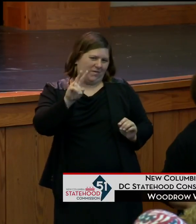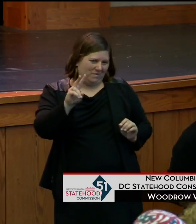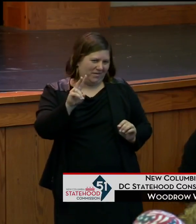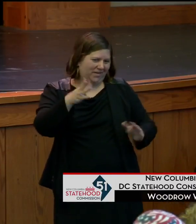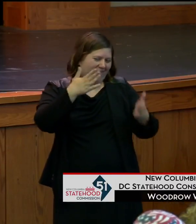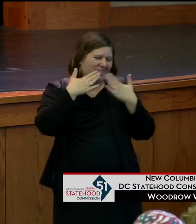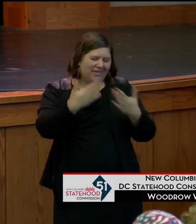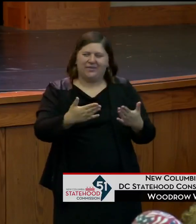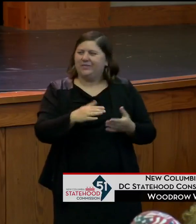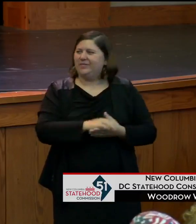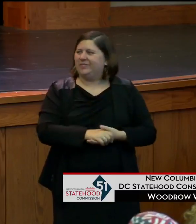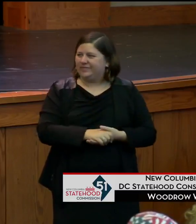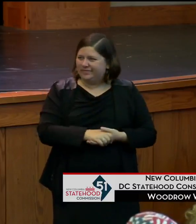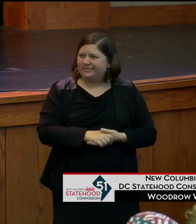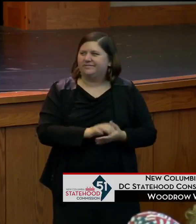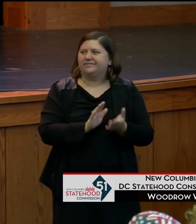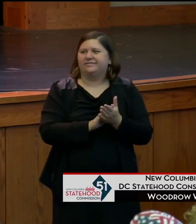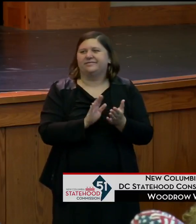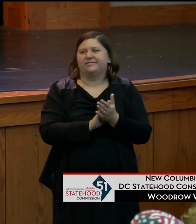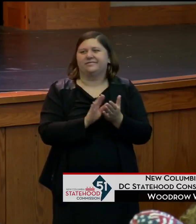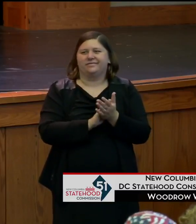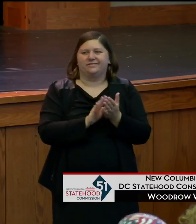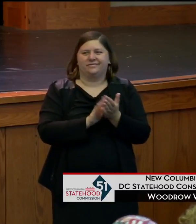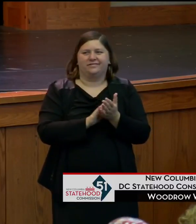THANK YOU.